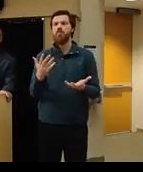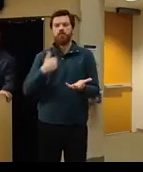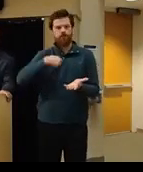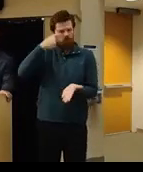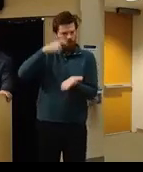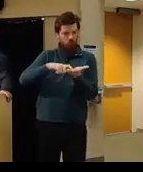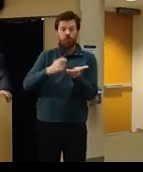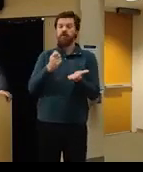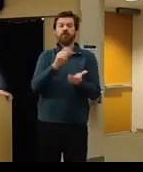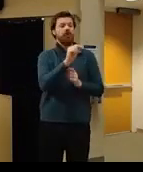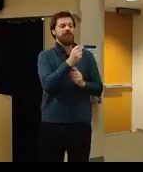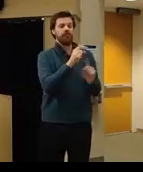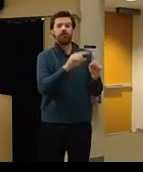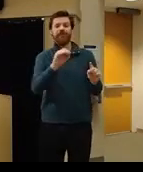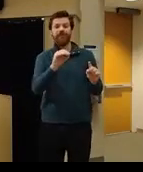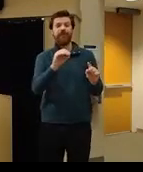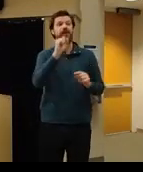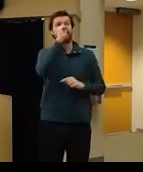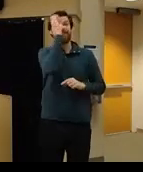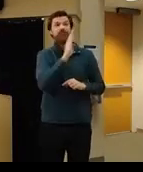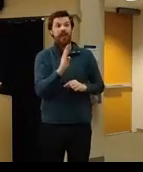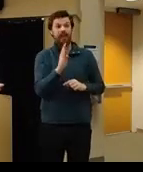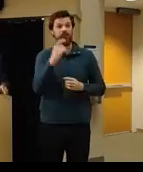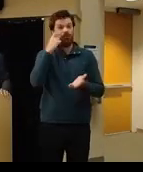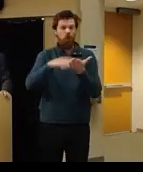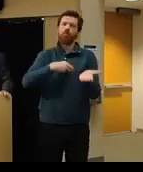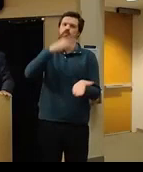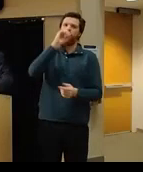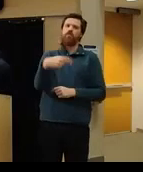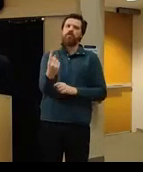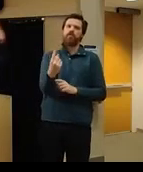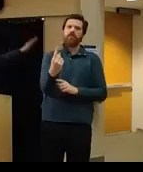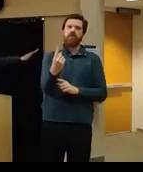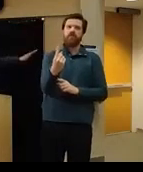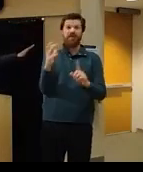in the 20s to the 50s schizophrenia was viewed as mainly a white disorder going back to slavery